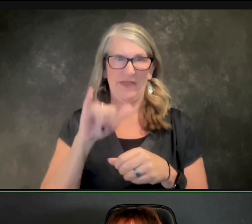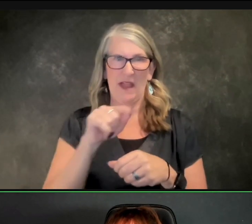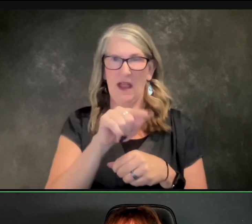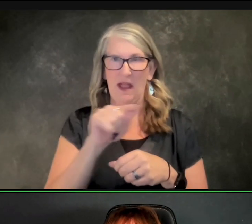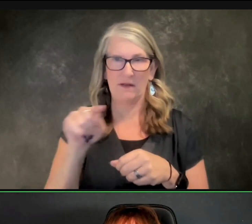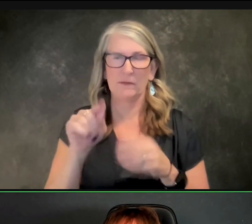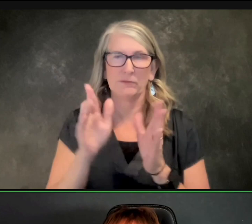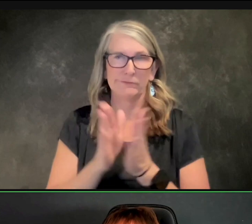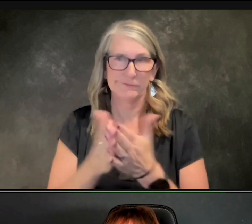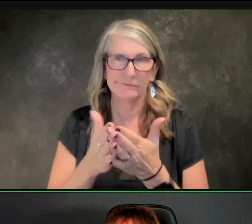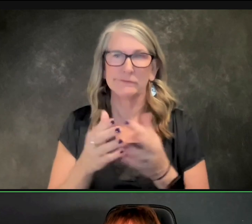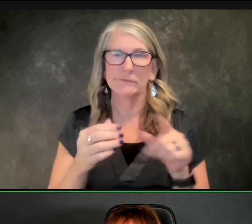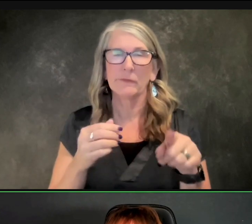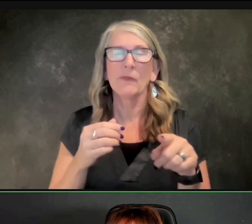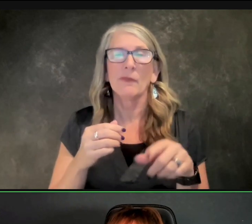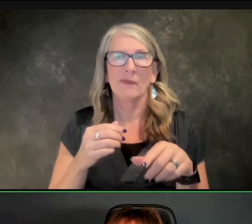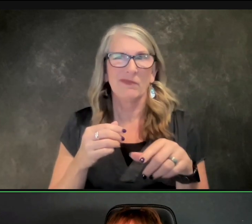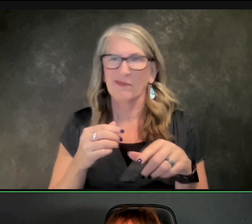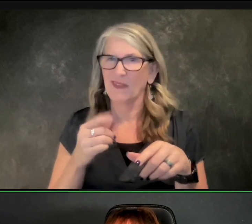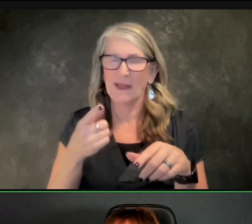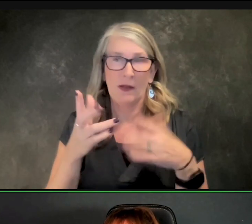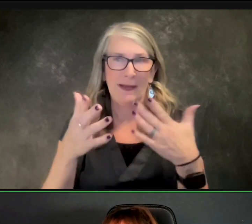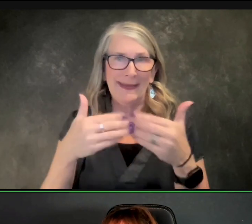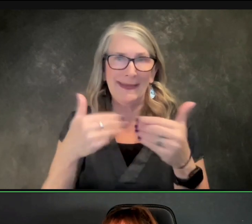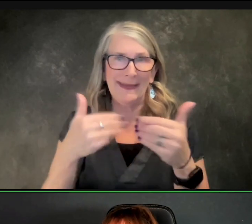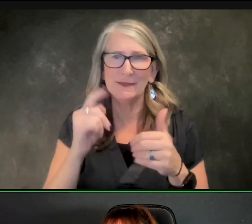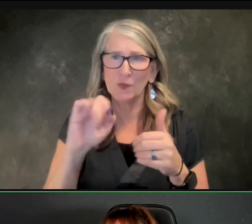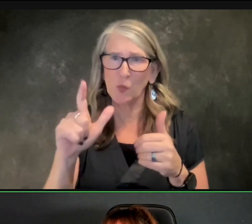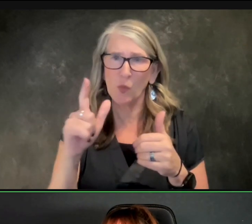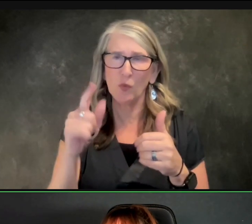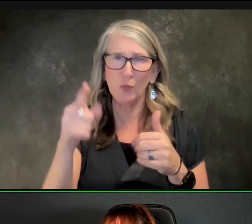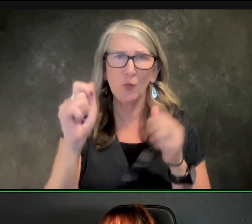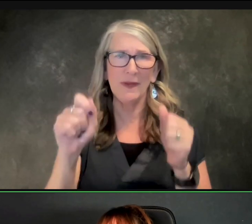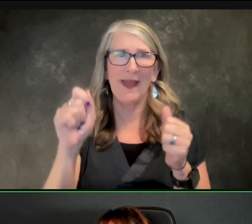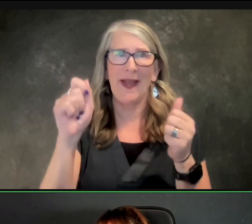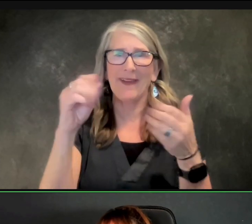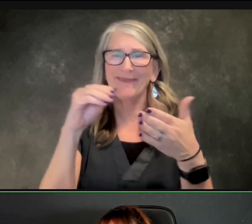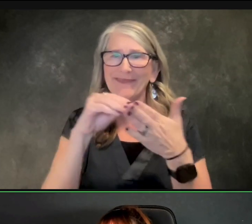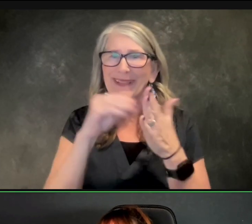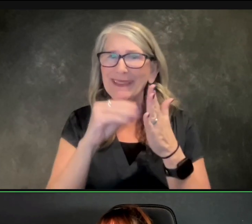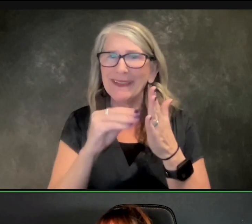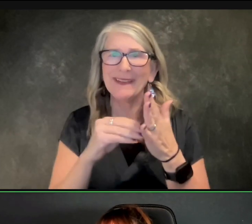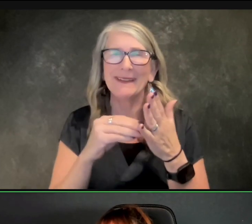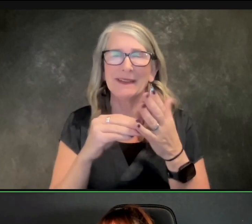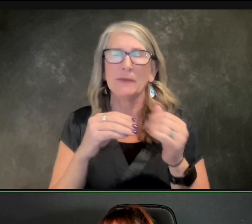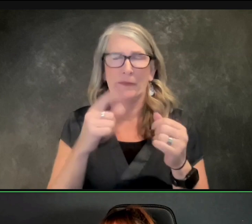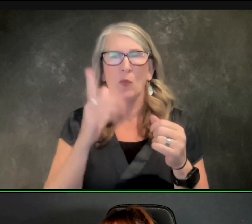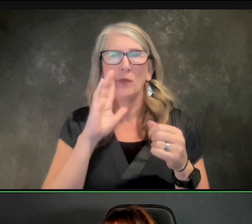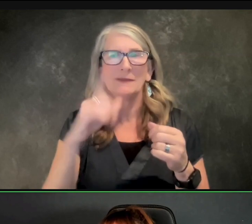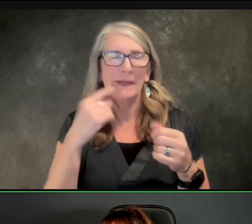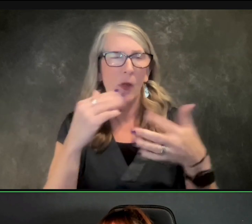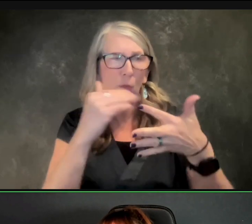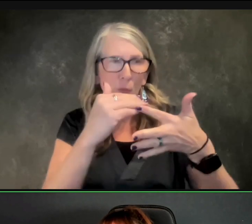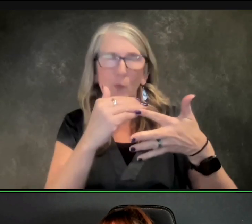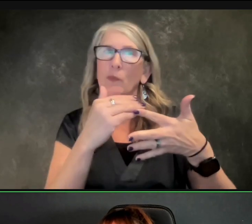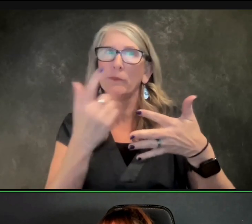of our documents. It's a checklist or a toolkit that we have offered.